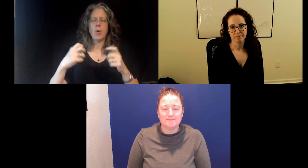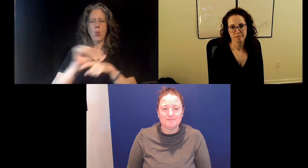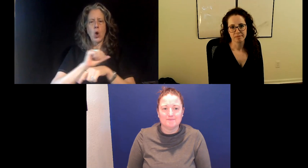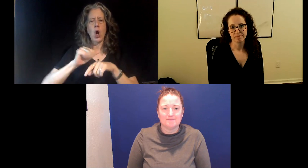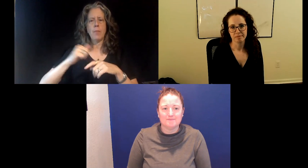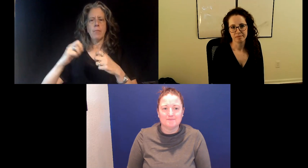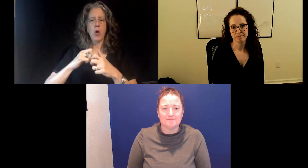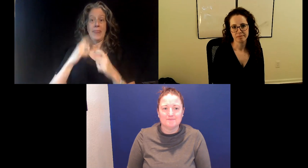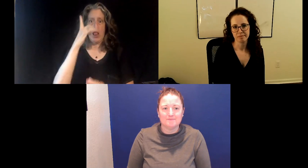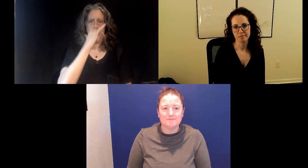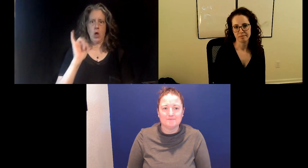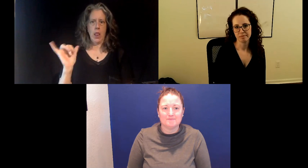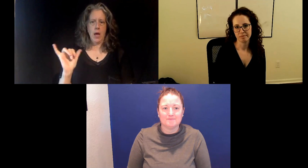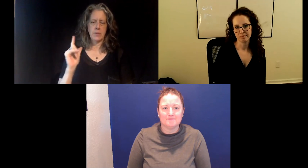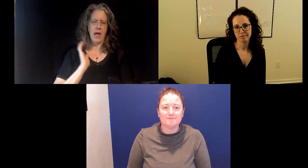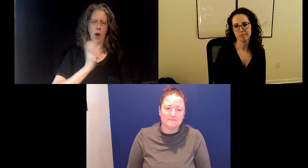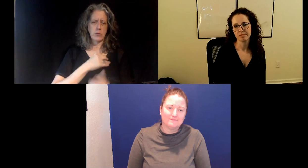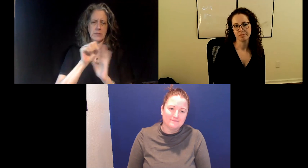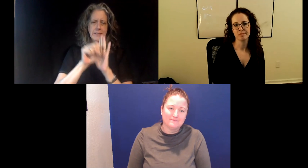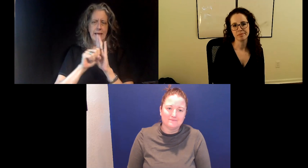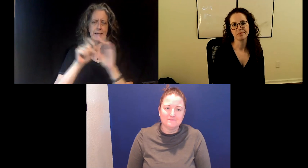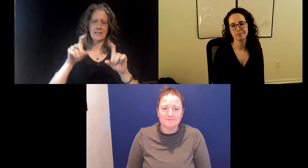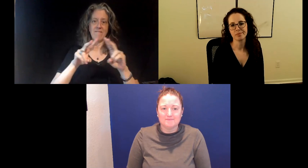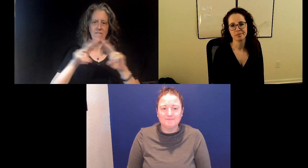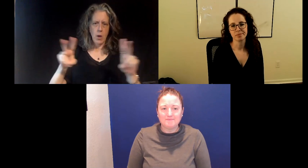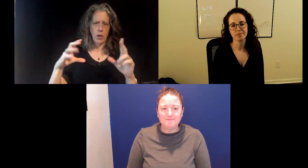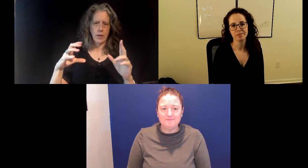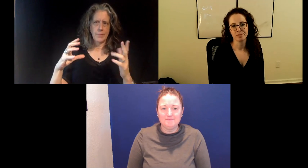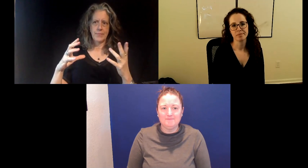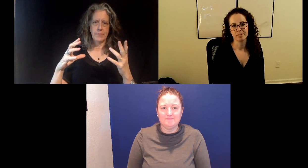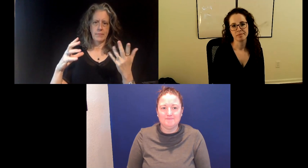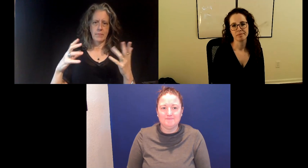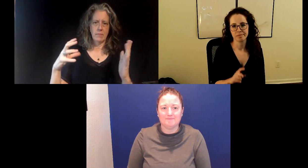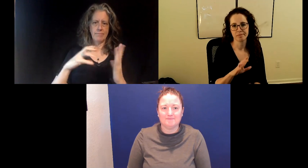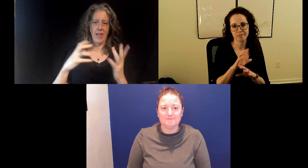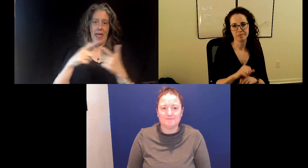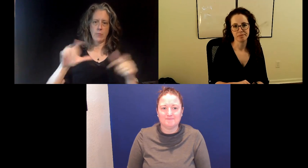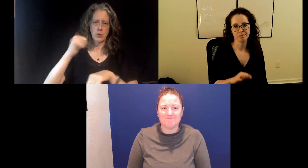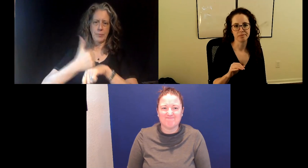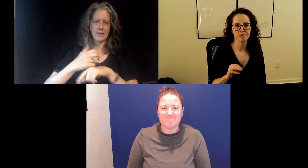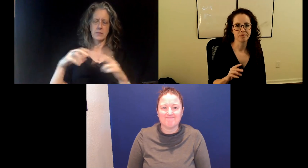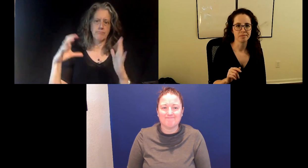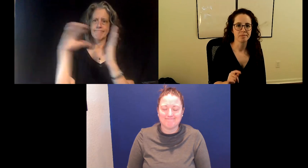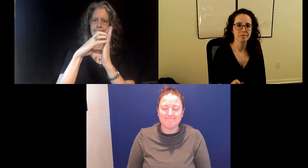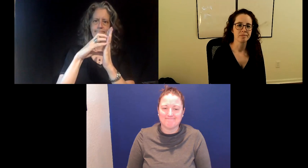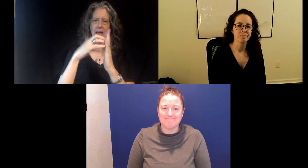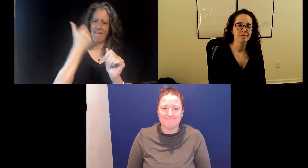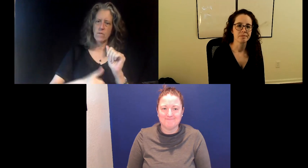sometimes you do have to like intentionally teach it but and in general the states um the language